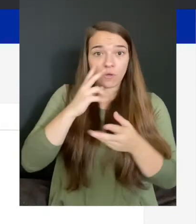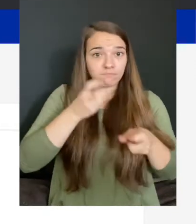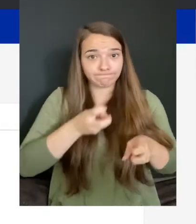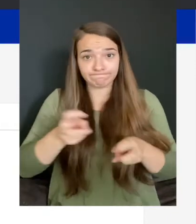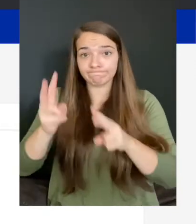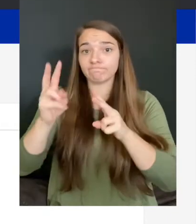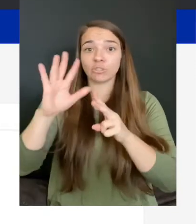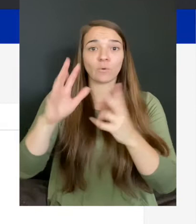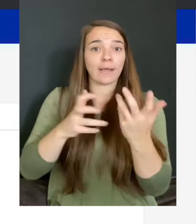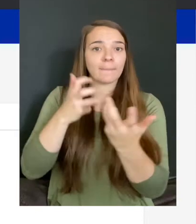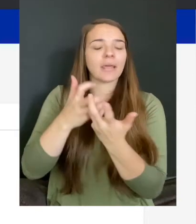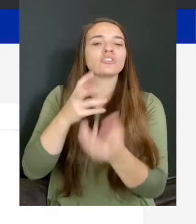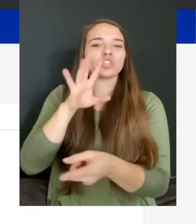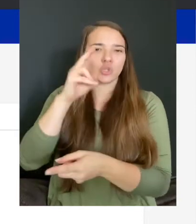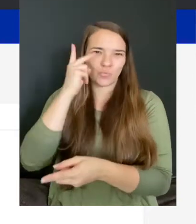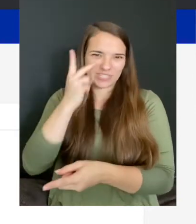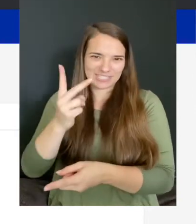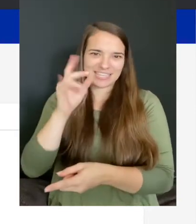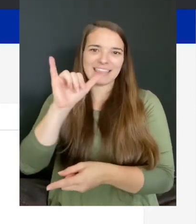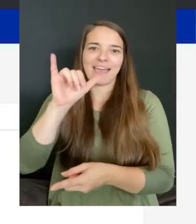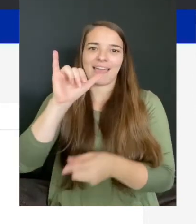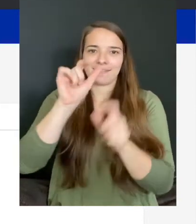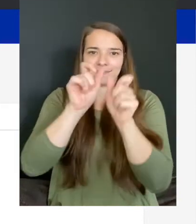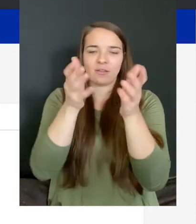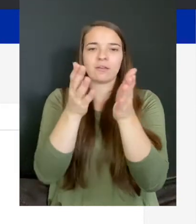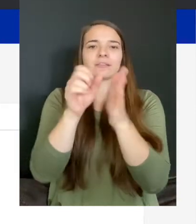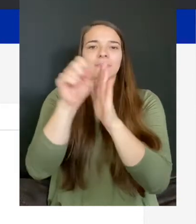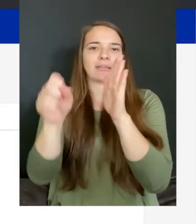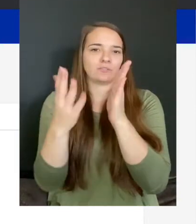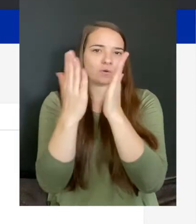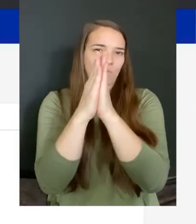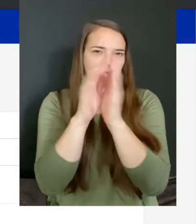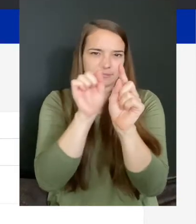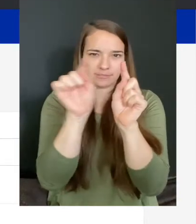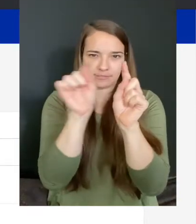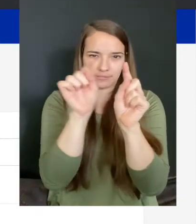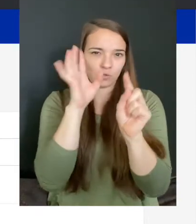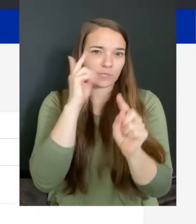then you'll start to see that semester request tab, okay. So next we have the supplemental